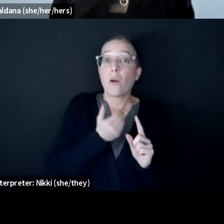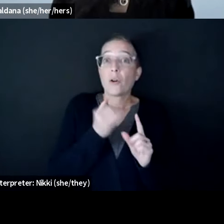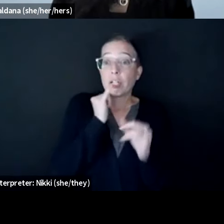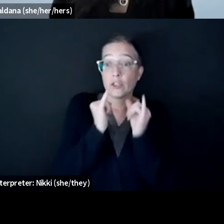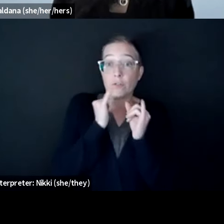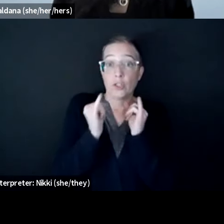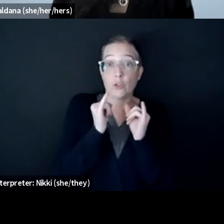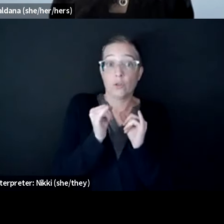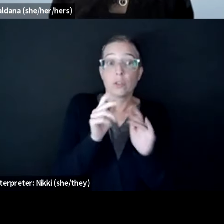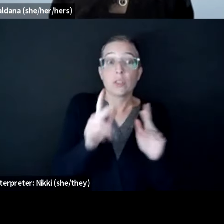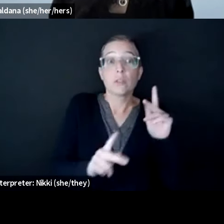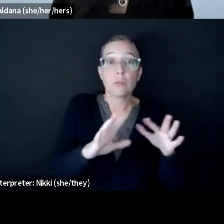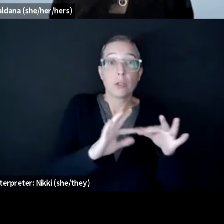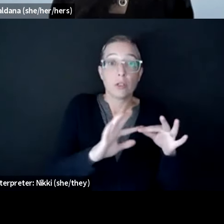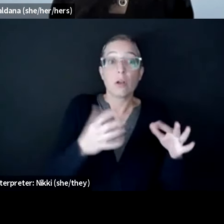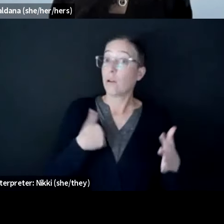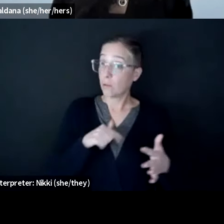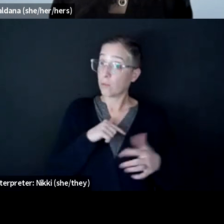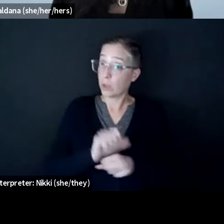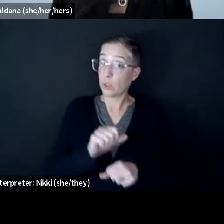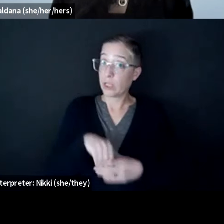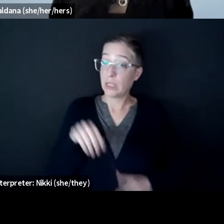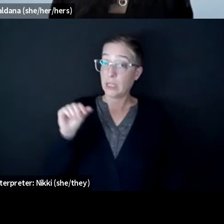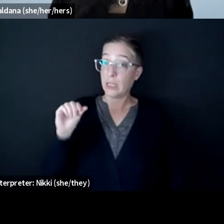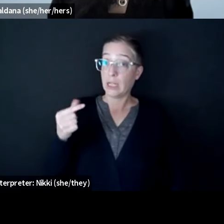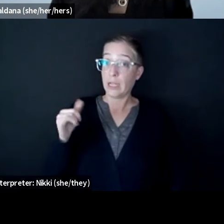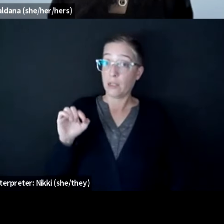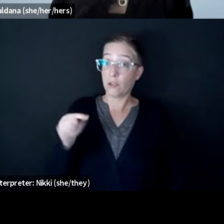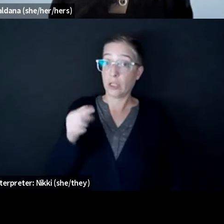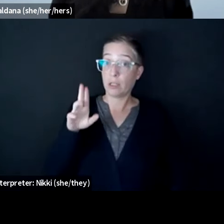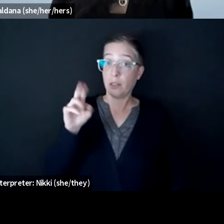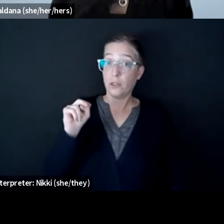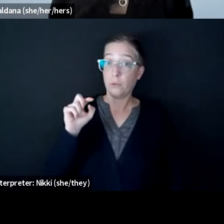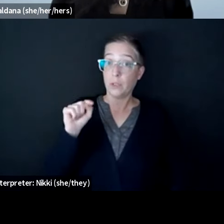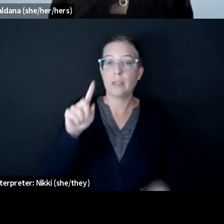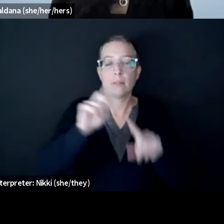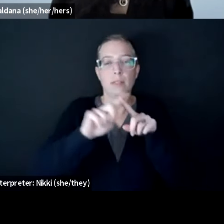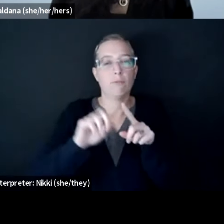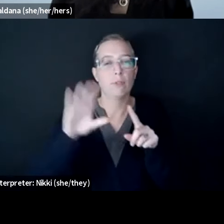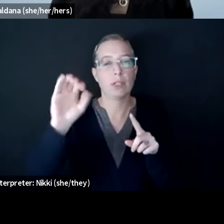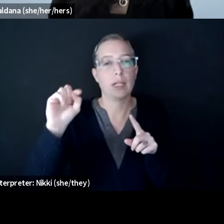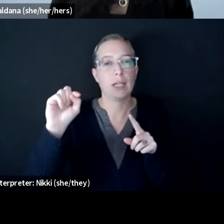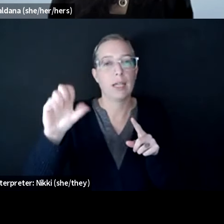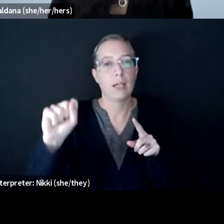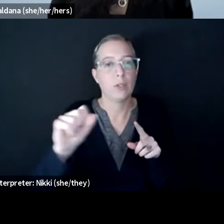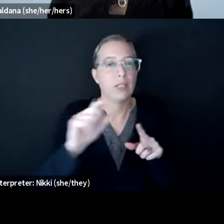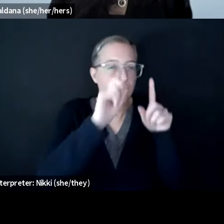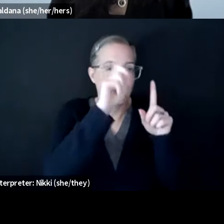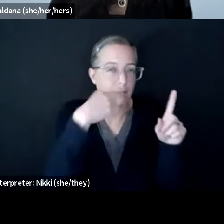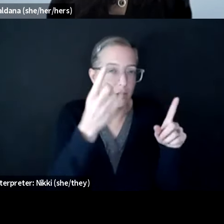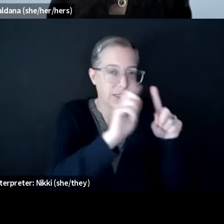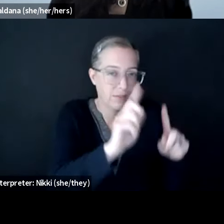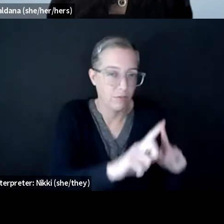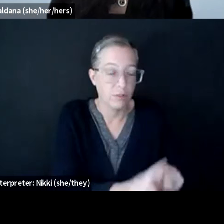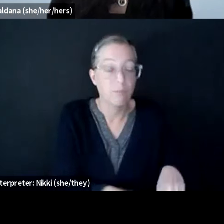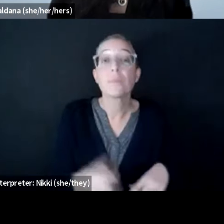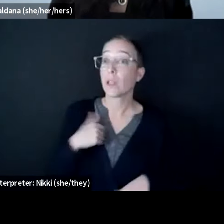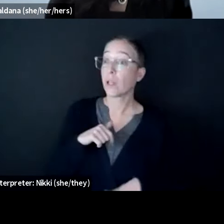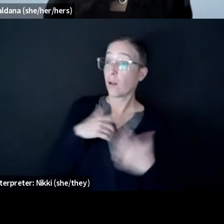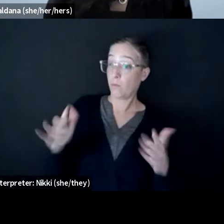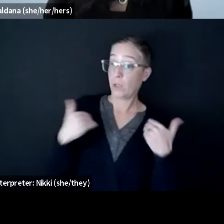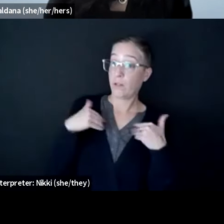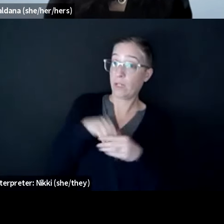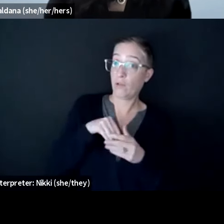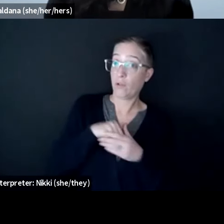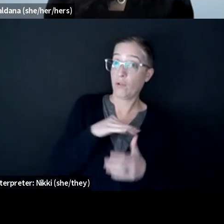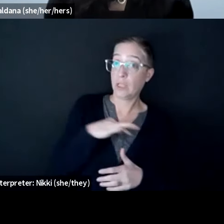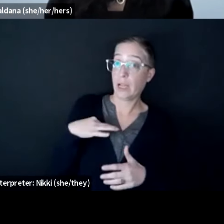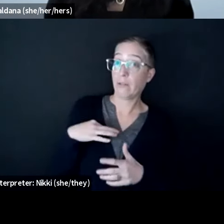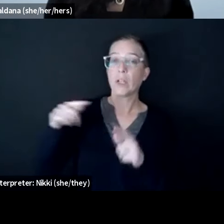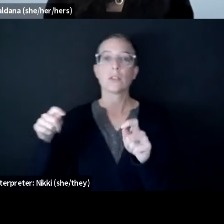Melissa Dattalo: You know, we work in an aging unit and that looks different in the different counties and we have internal staff, and so the change leader was one of the internal staff members.